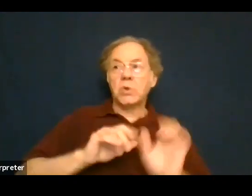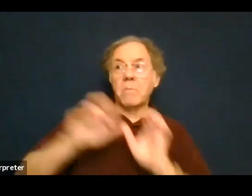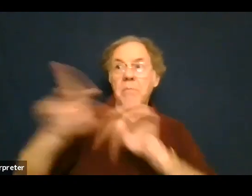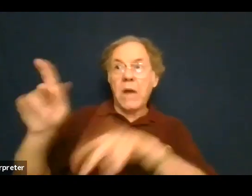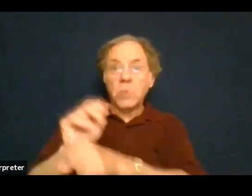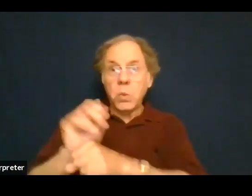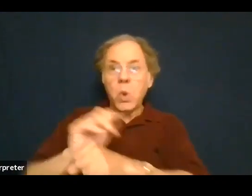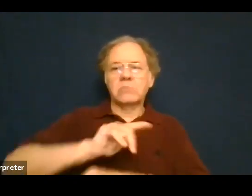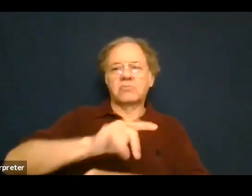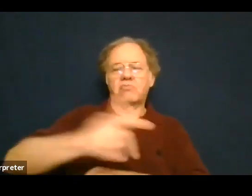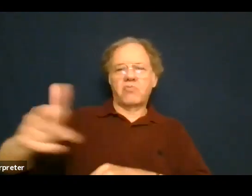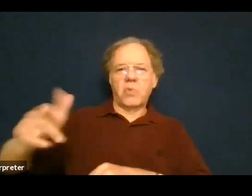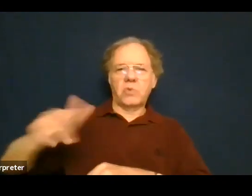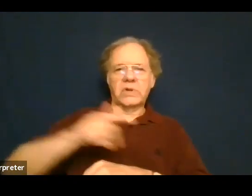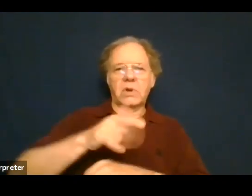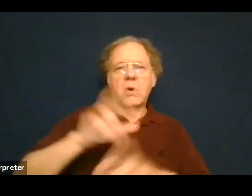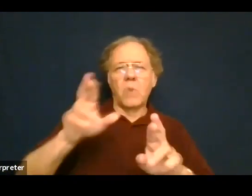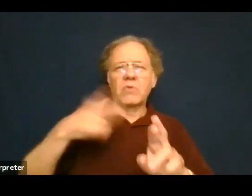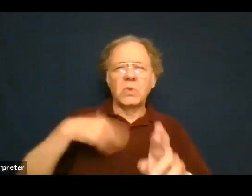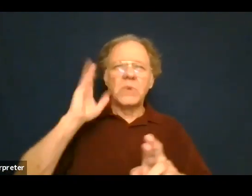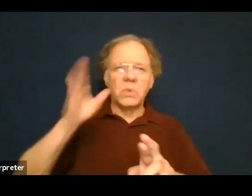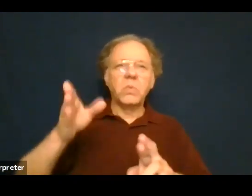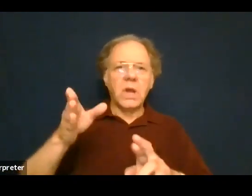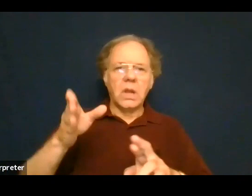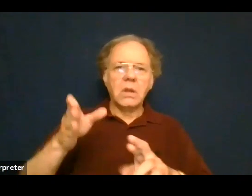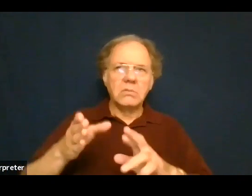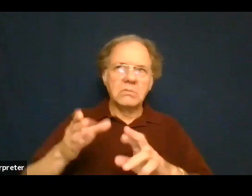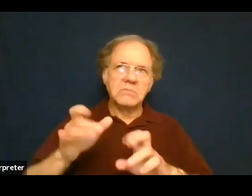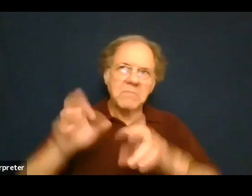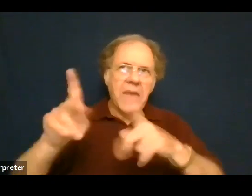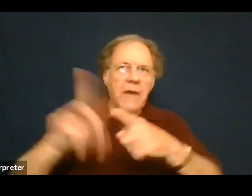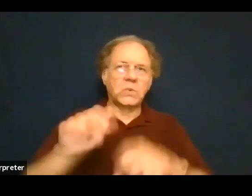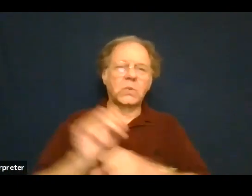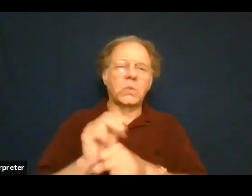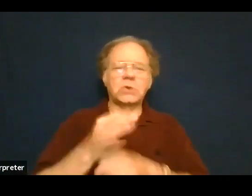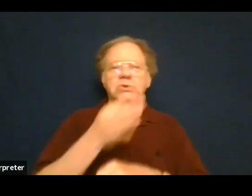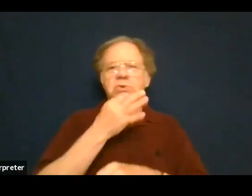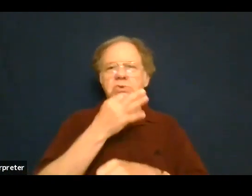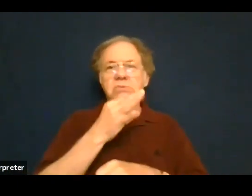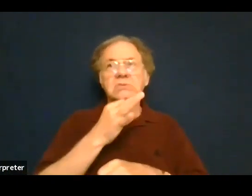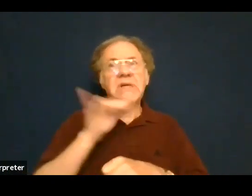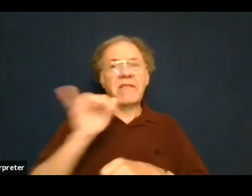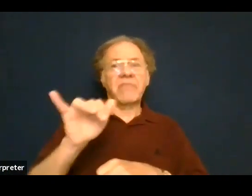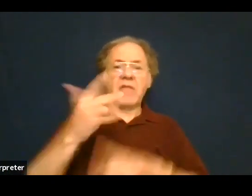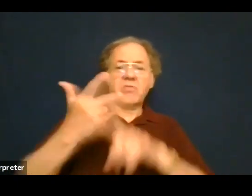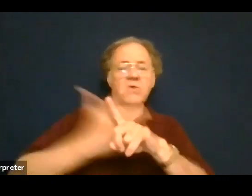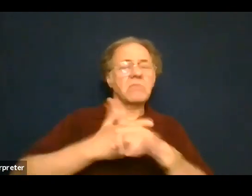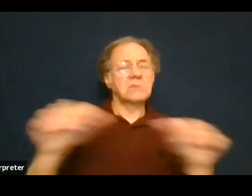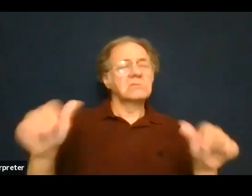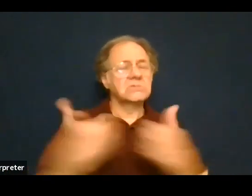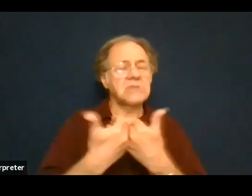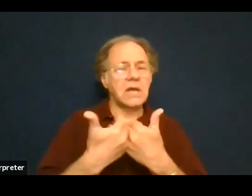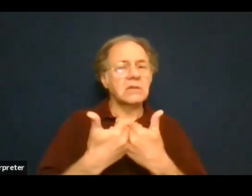And hopefully we'll pick up soon again. But, yeah, it was a challenging time. Now one of the-- yes.